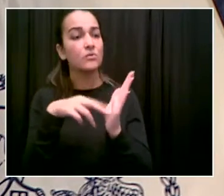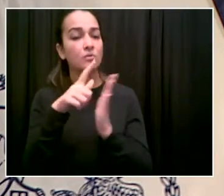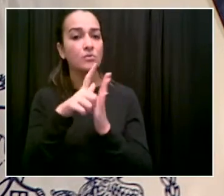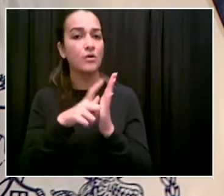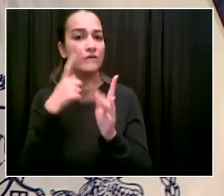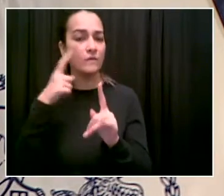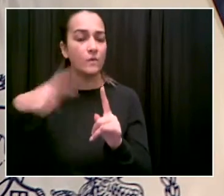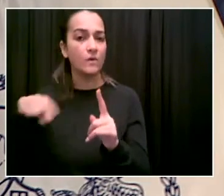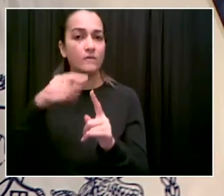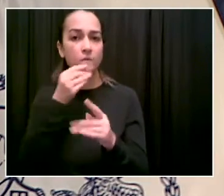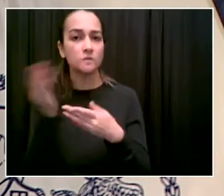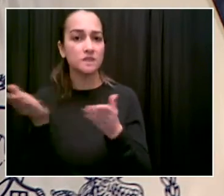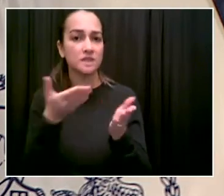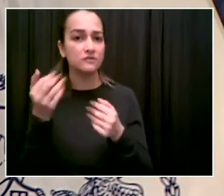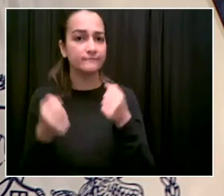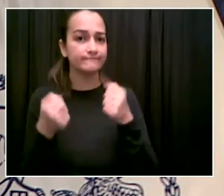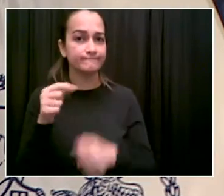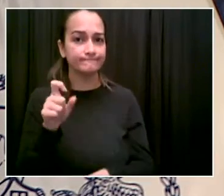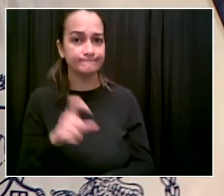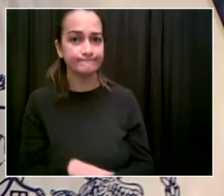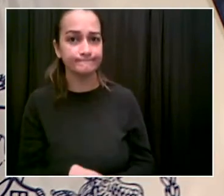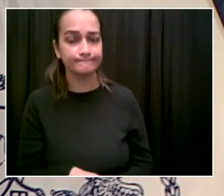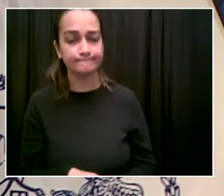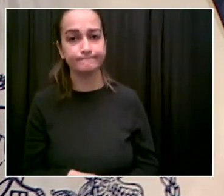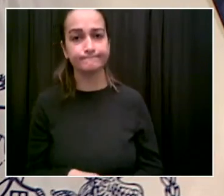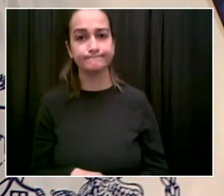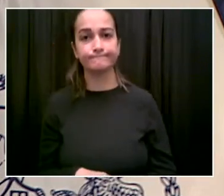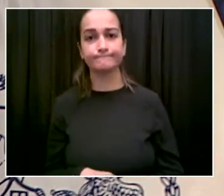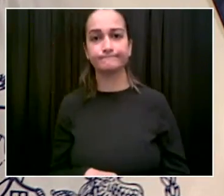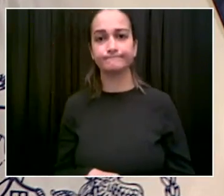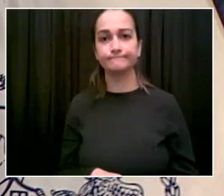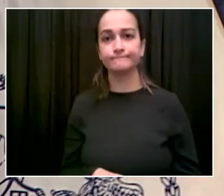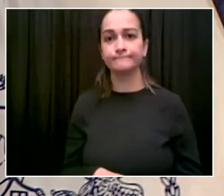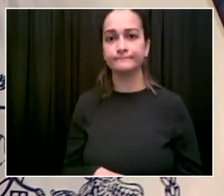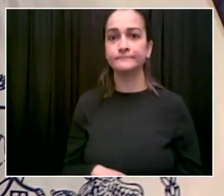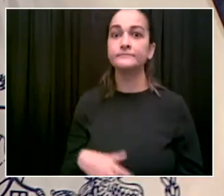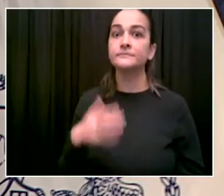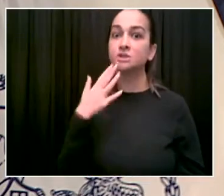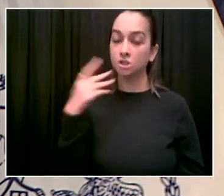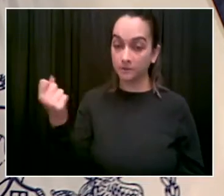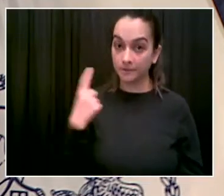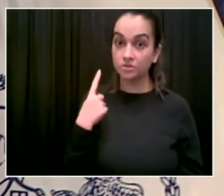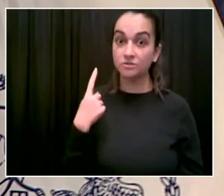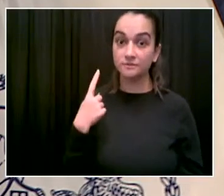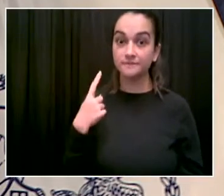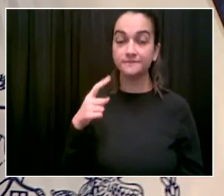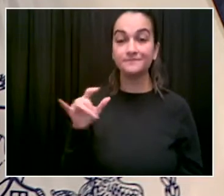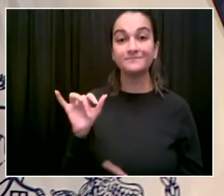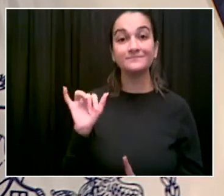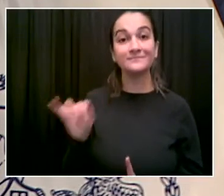DELIVERING FOOD USING A BIKE OR A NYOTHER VEHICLE API PRECIATE